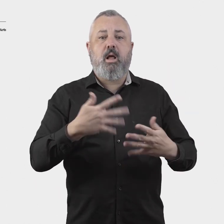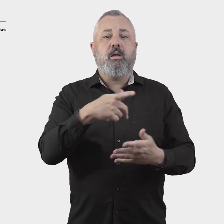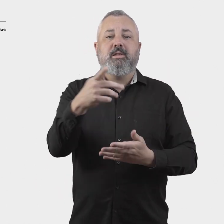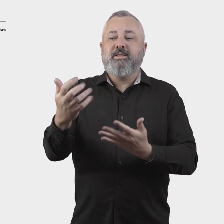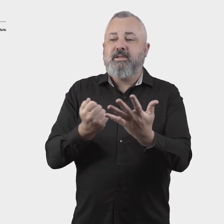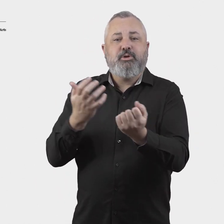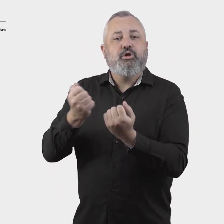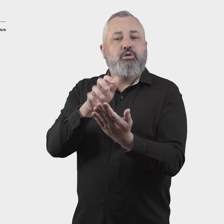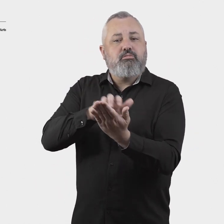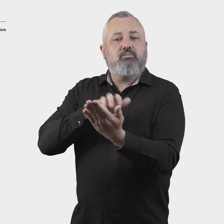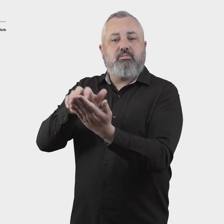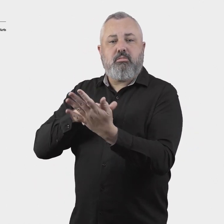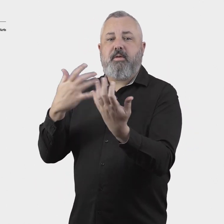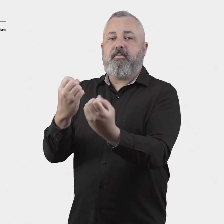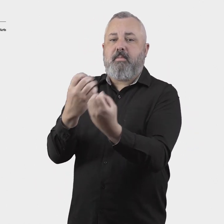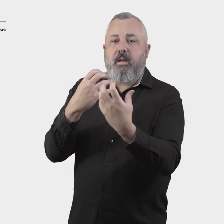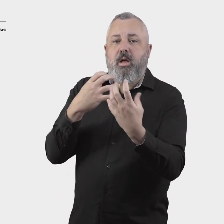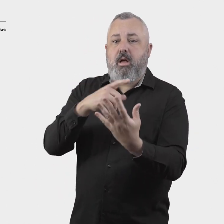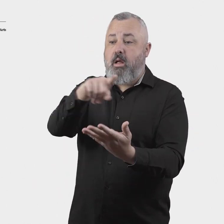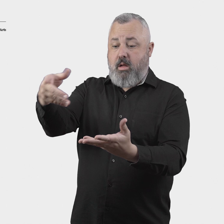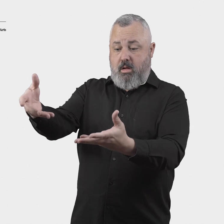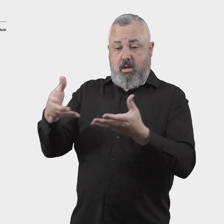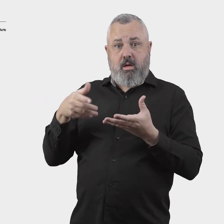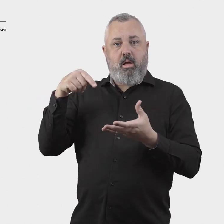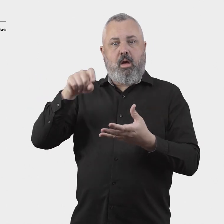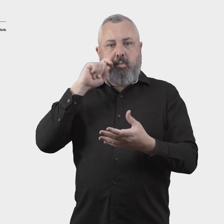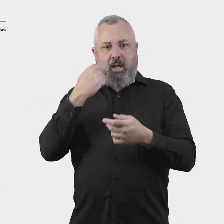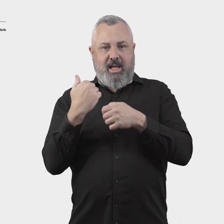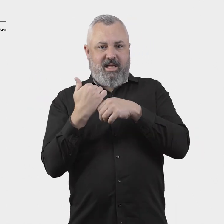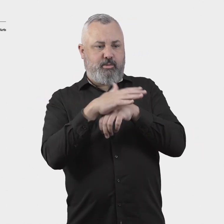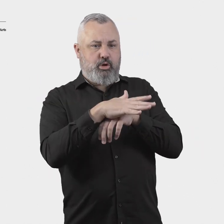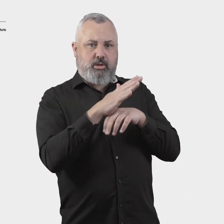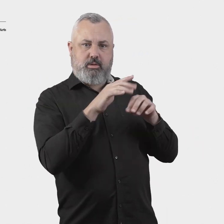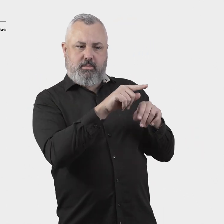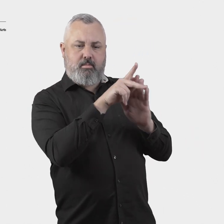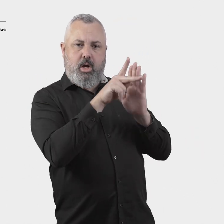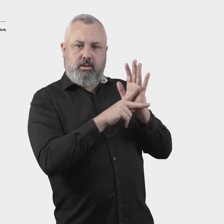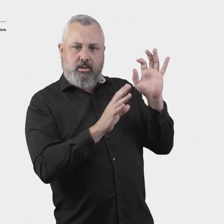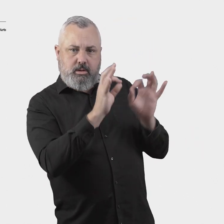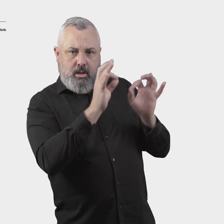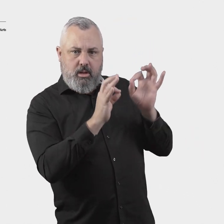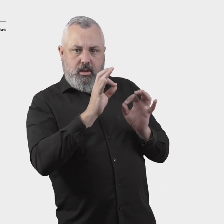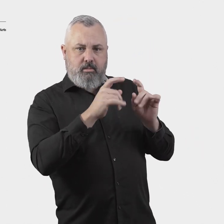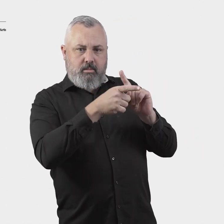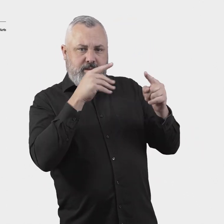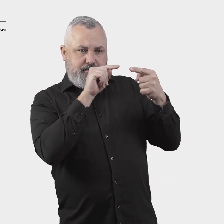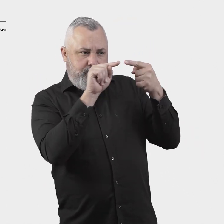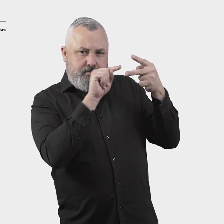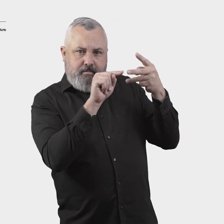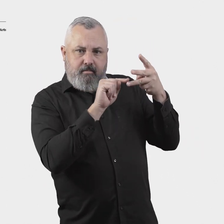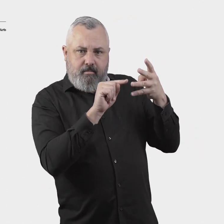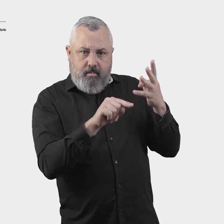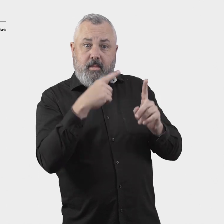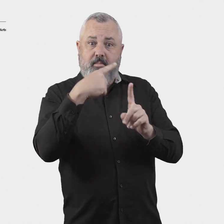Responses to the consultation paper will inform the detailed policy design and